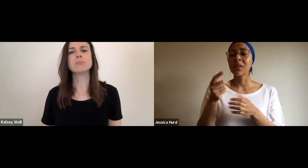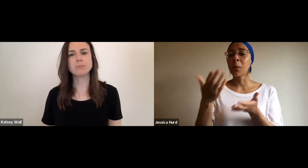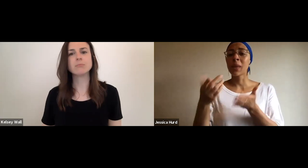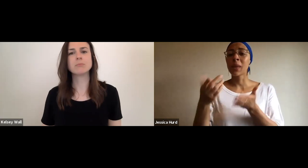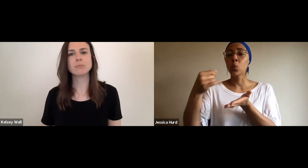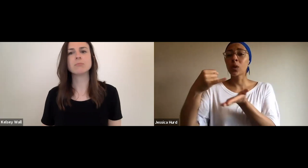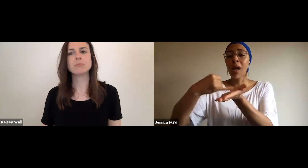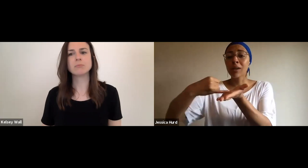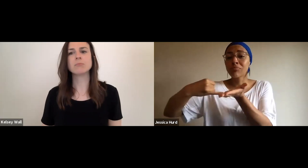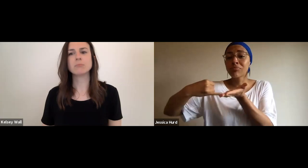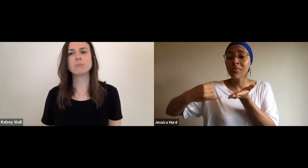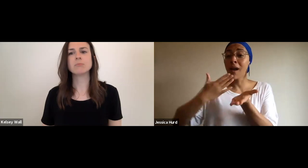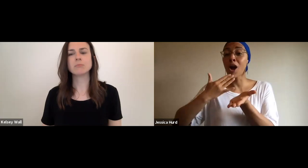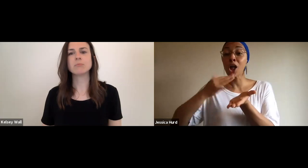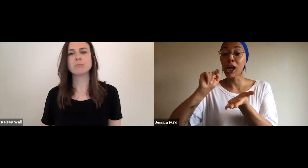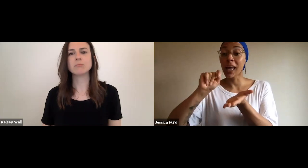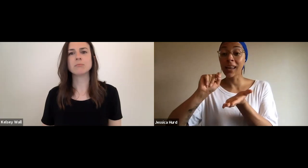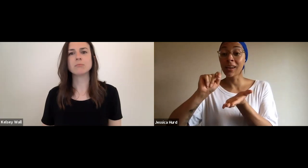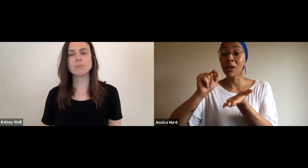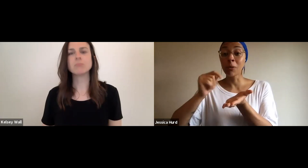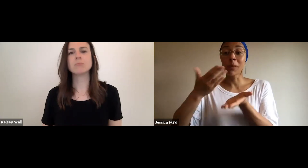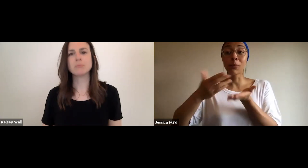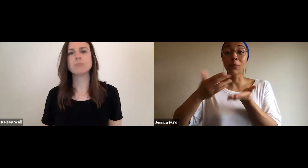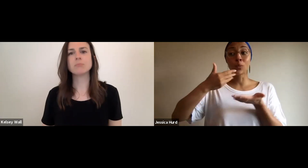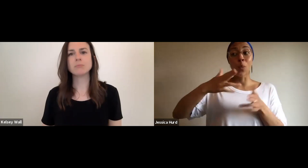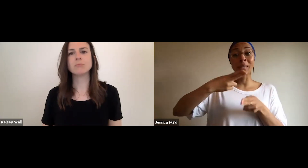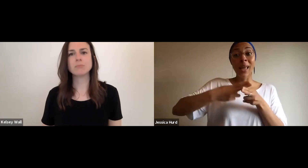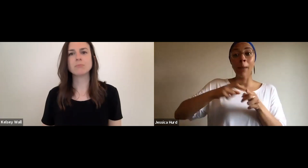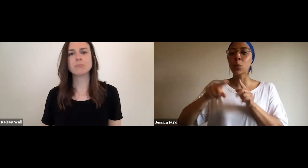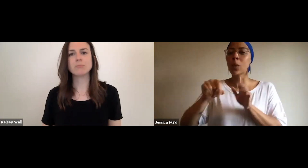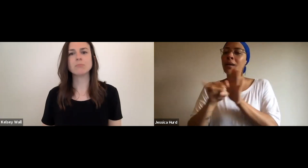I think I just wanted to add, too, if you can't name it, perhaps it would help to start with describing it.